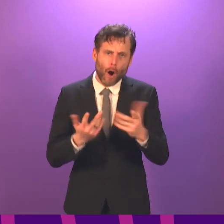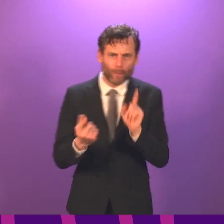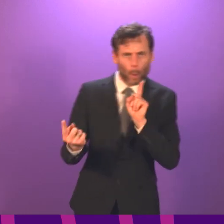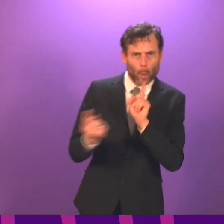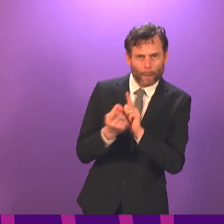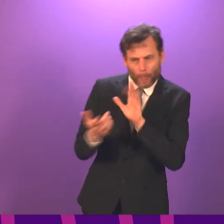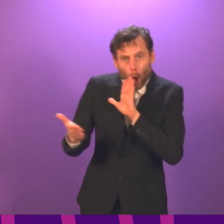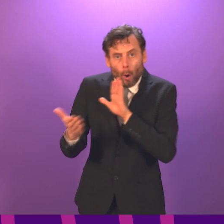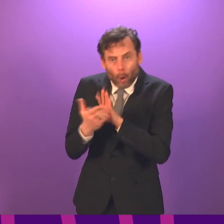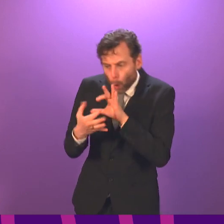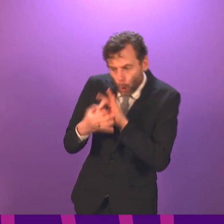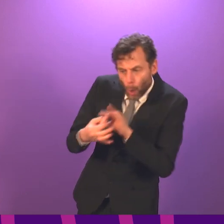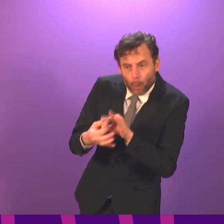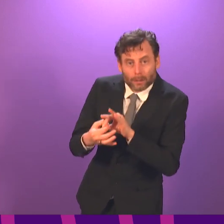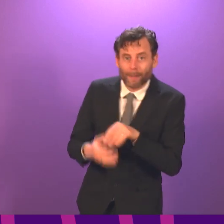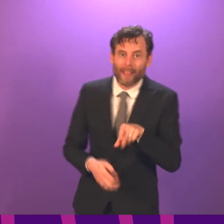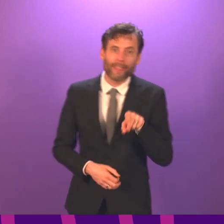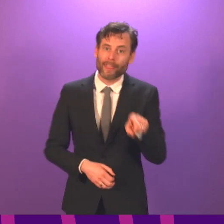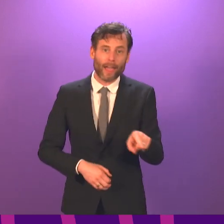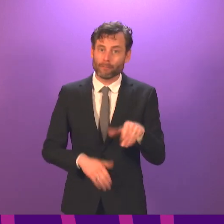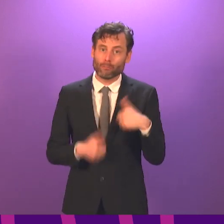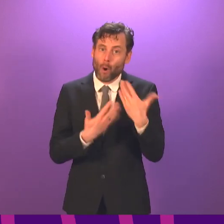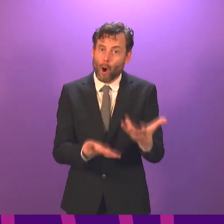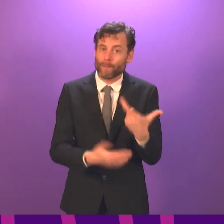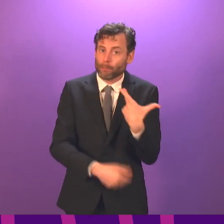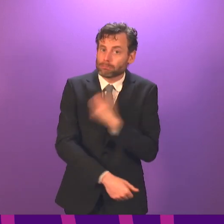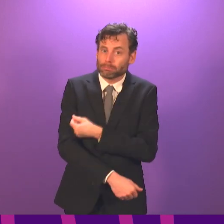support needs are not being included in the vaccination programme. One worker told me